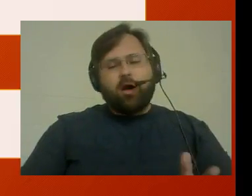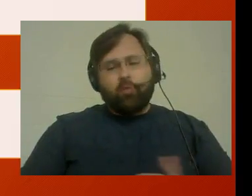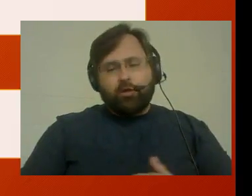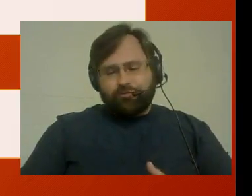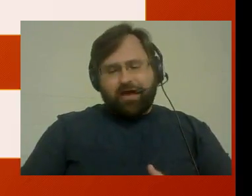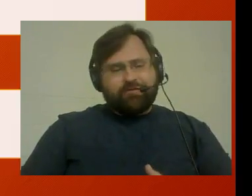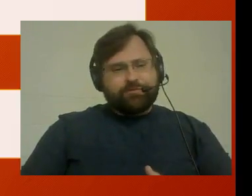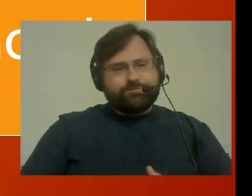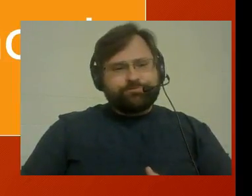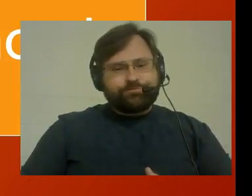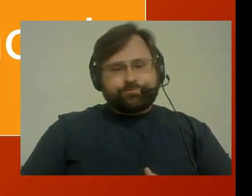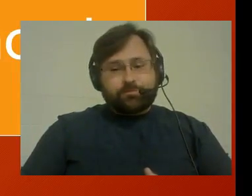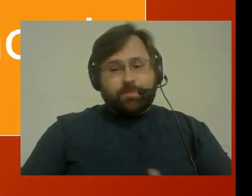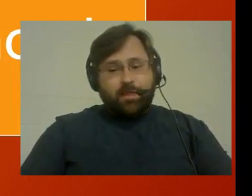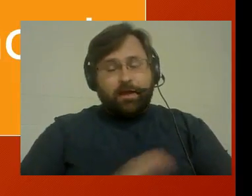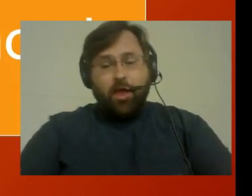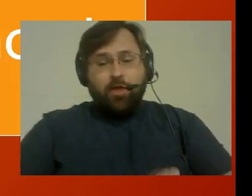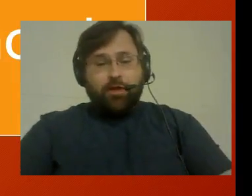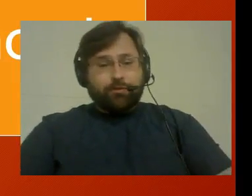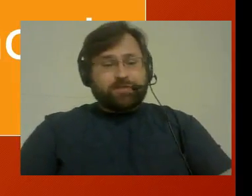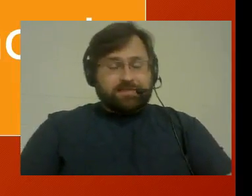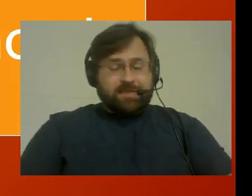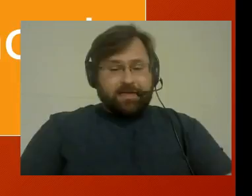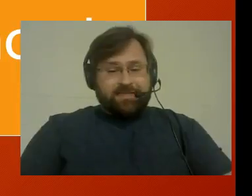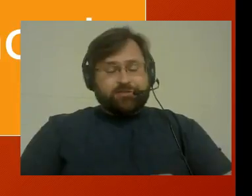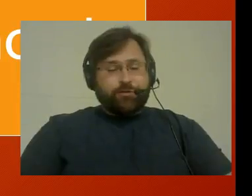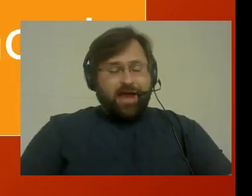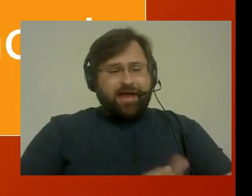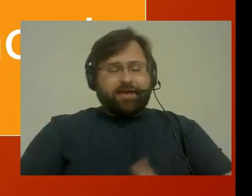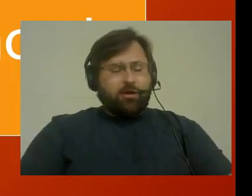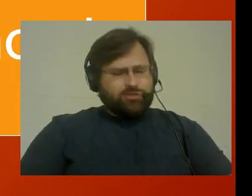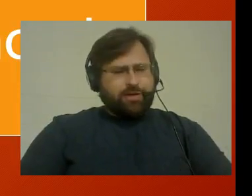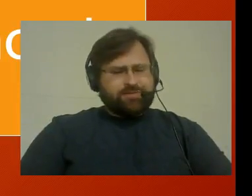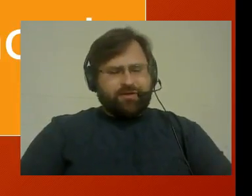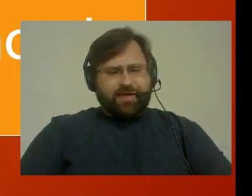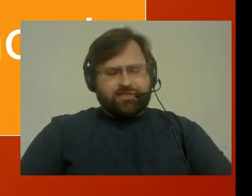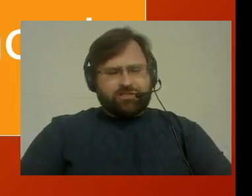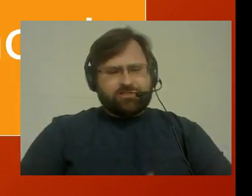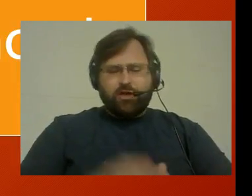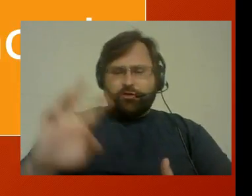1-5 now the numbers 6 - 9 also have some variations